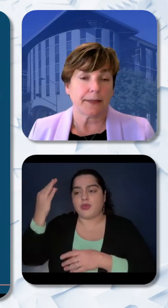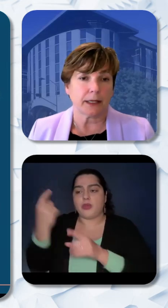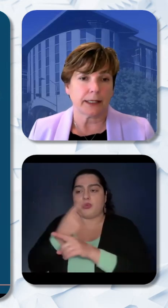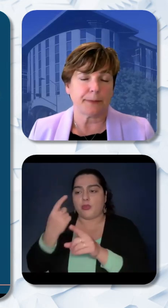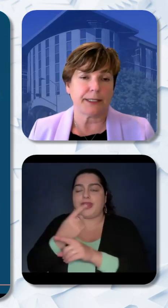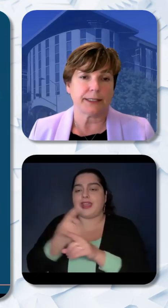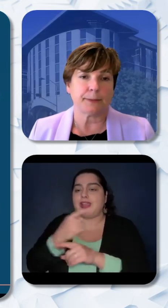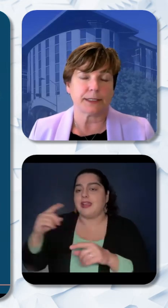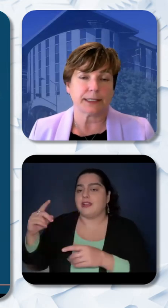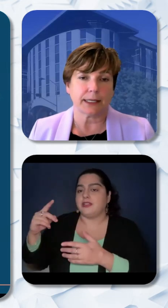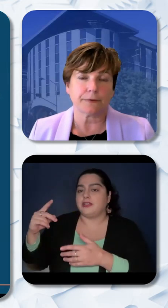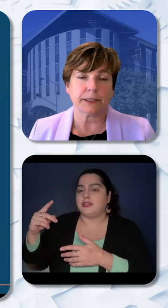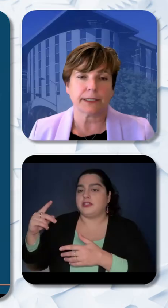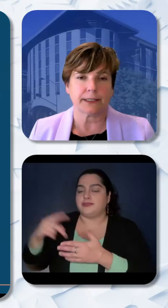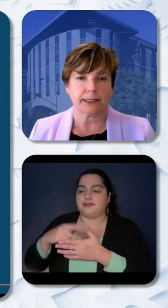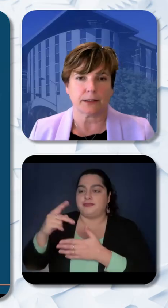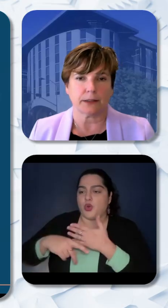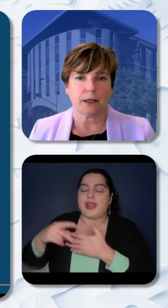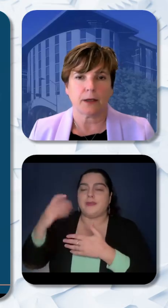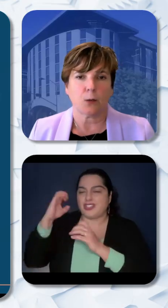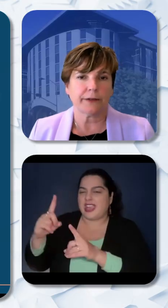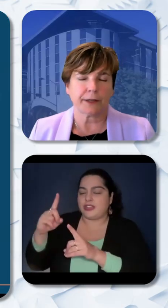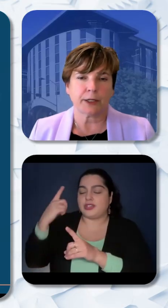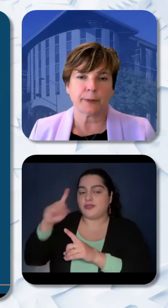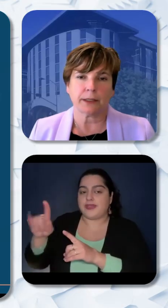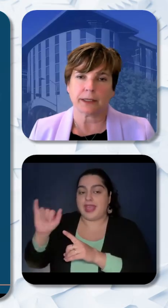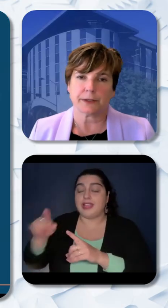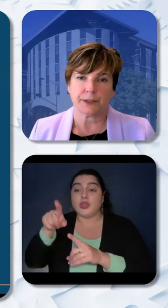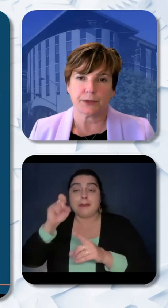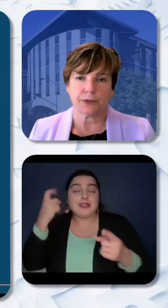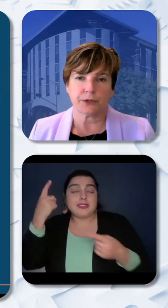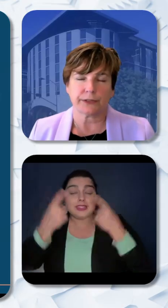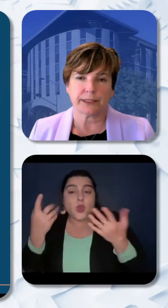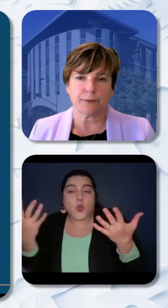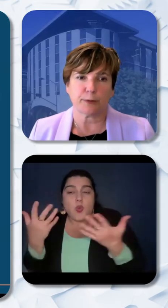and the IEP team must carefully consider what environment allows the student to receive